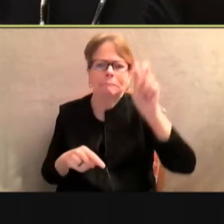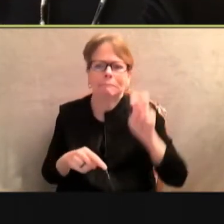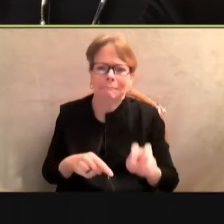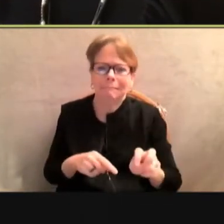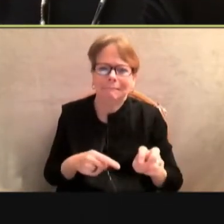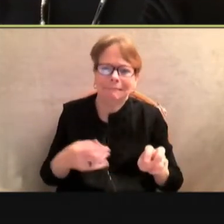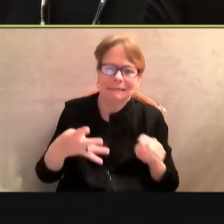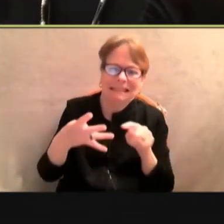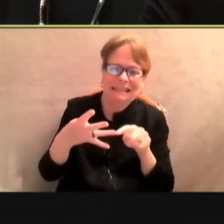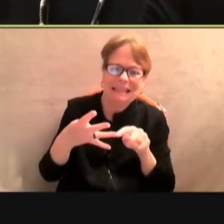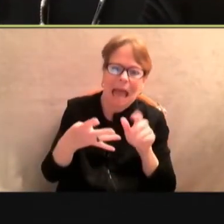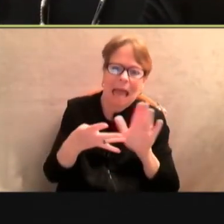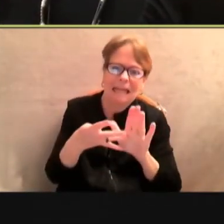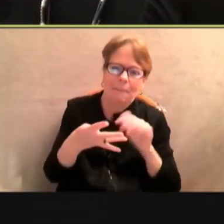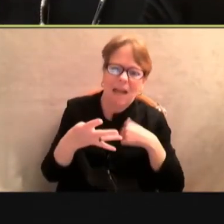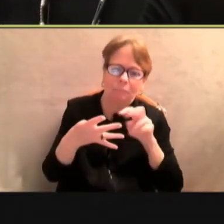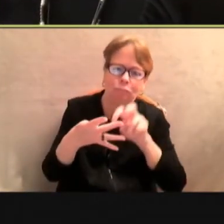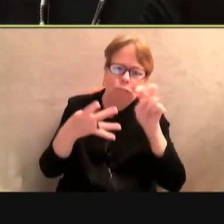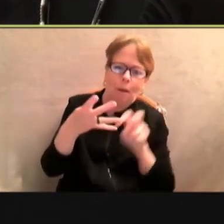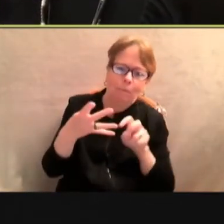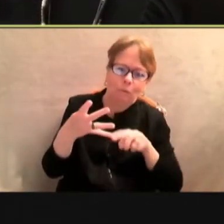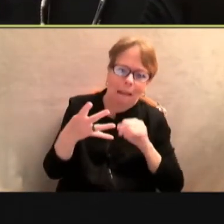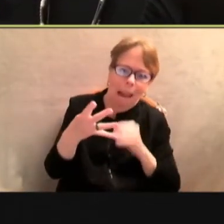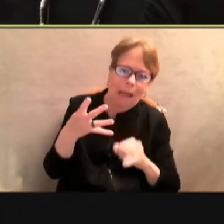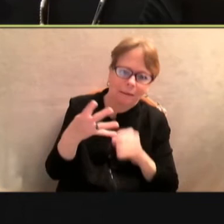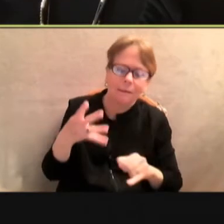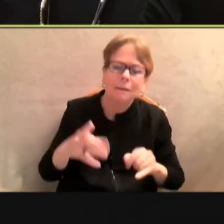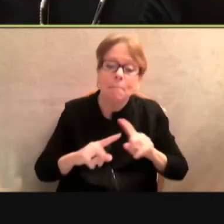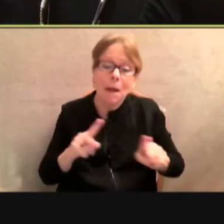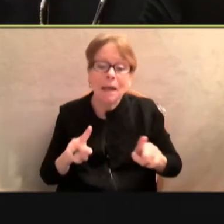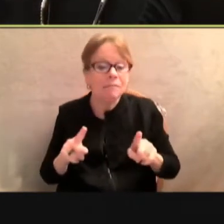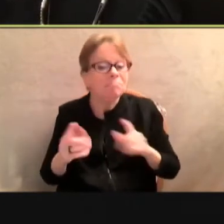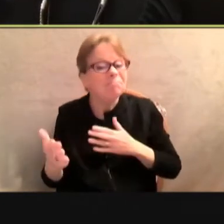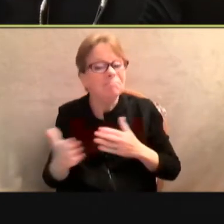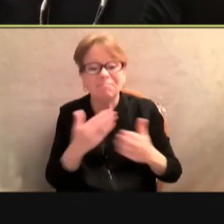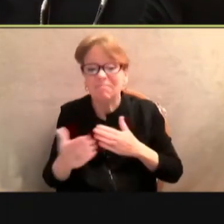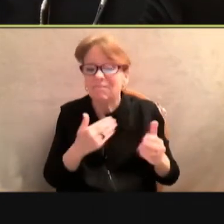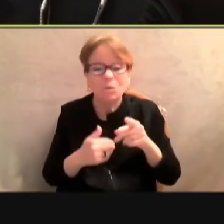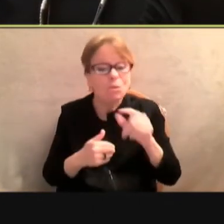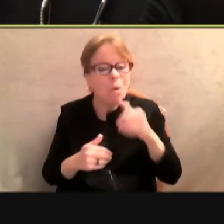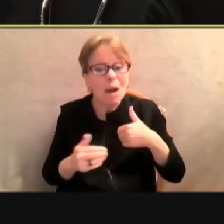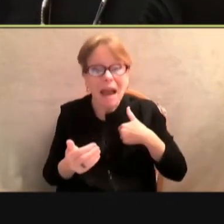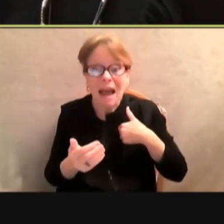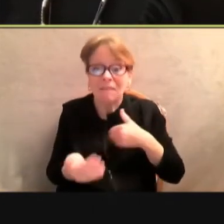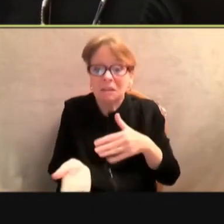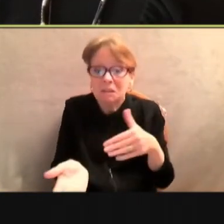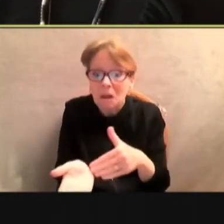for that, but it would then be helpful for you to provide other supporting documentation